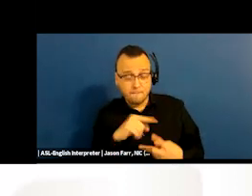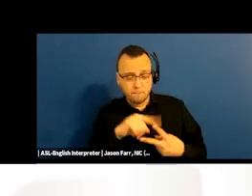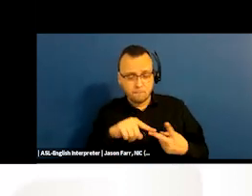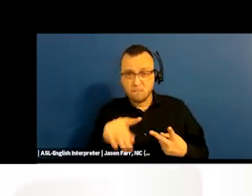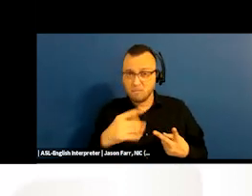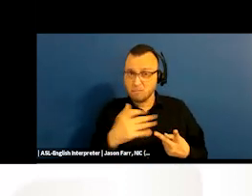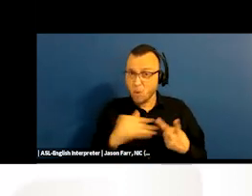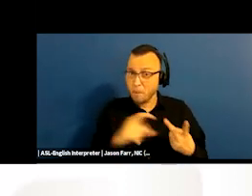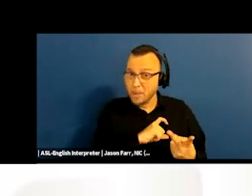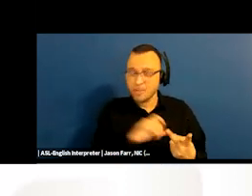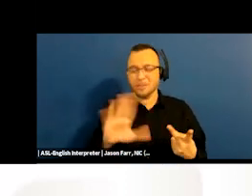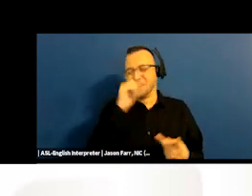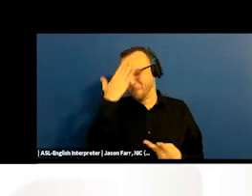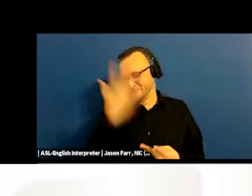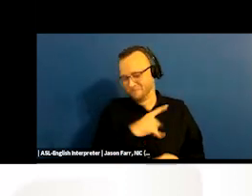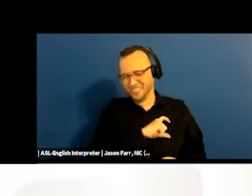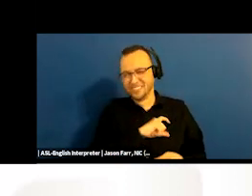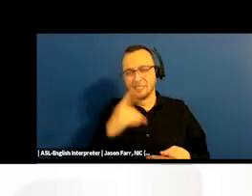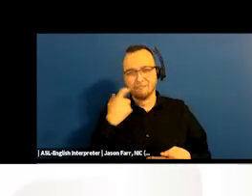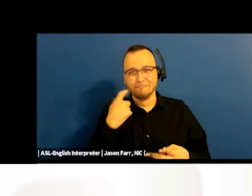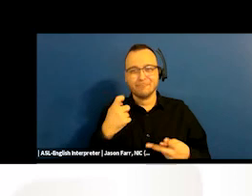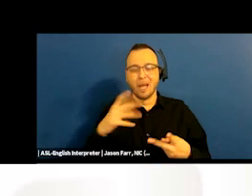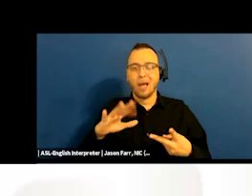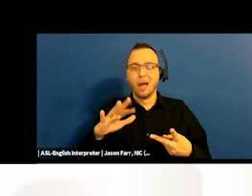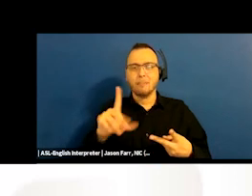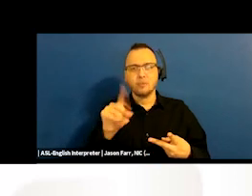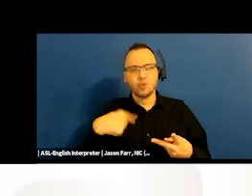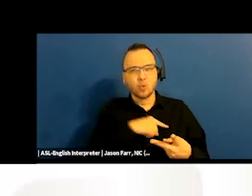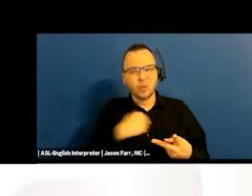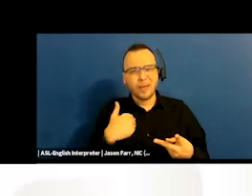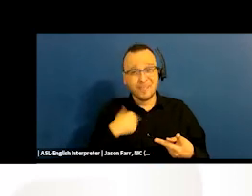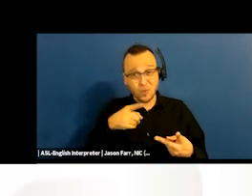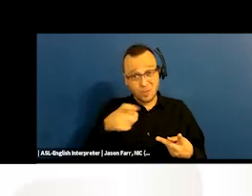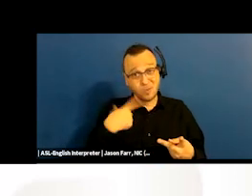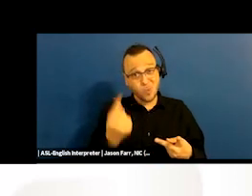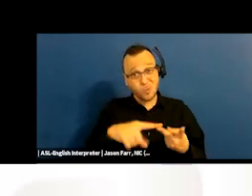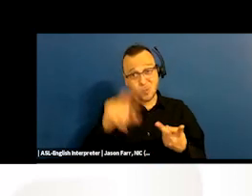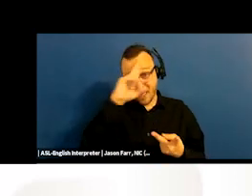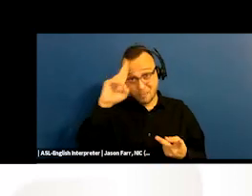they're trying to figure reality, kind of ask questions and give them their options. Don't say, "Hey, I think you need to do this or whatever."